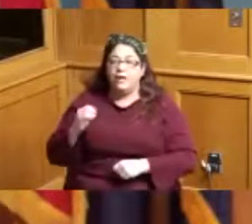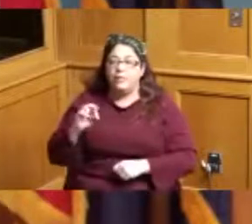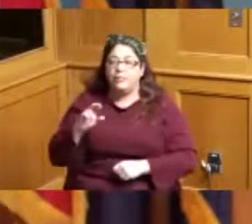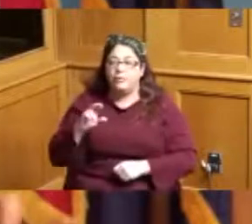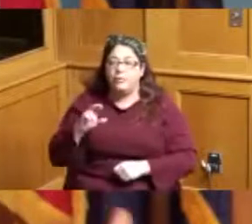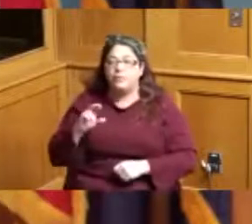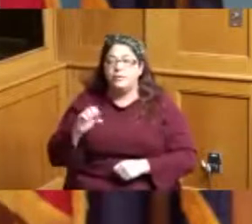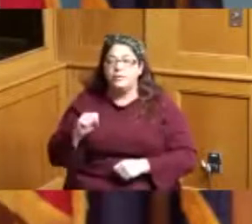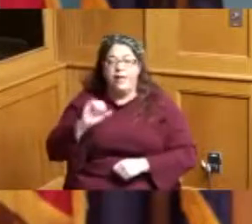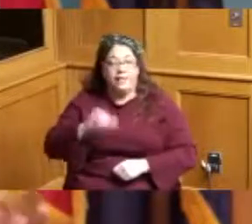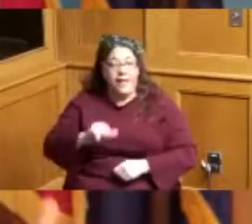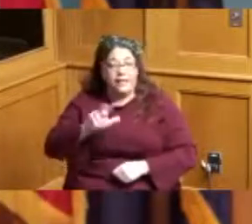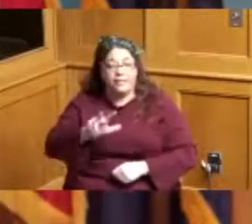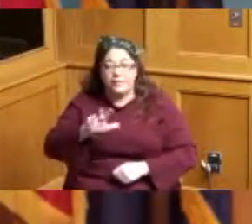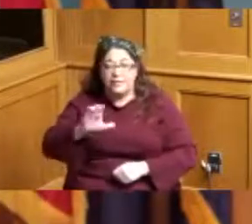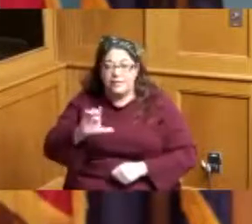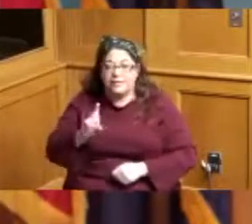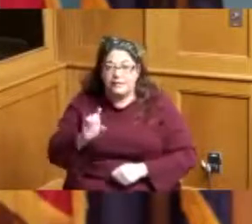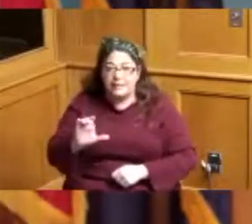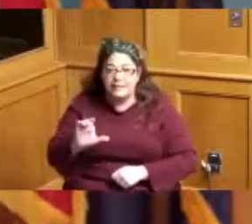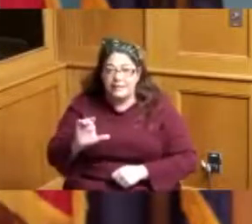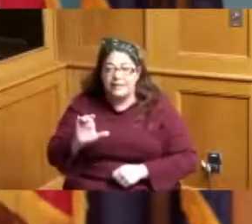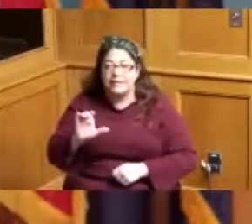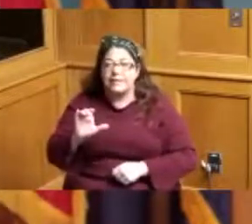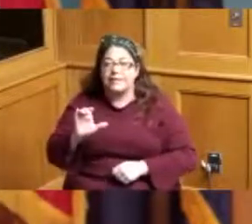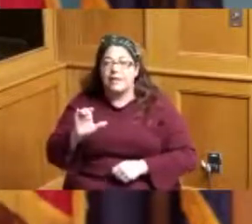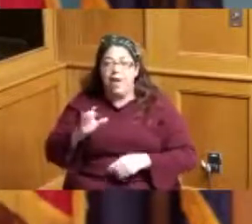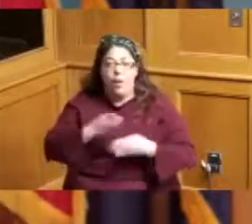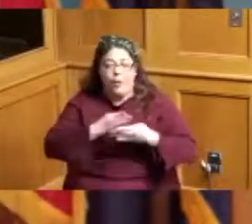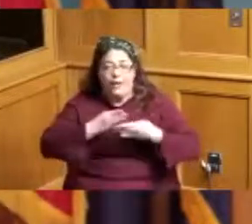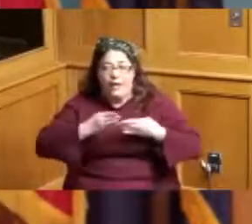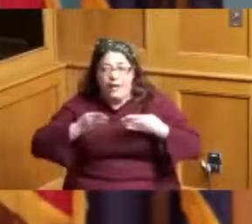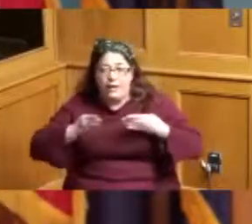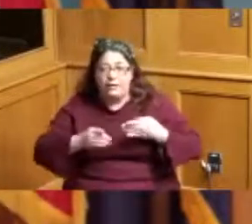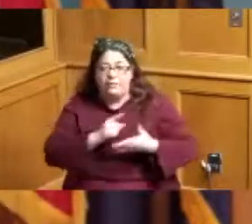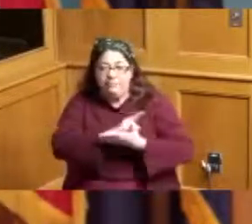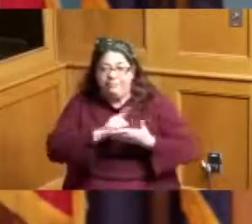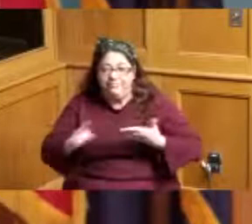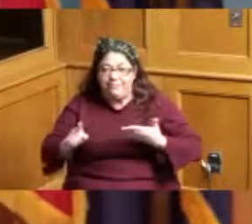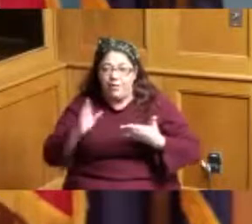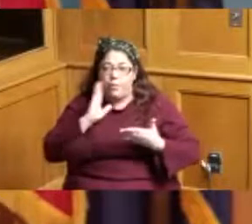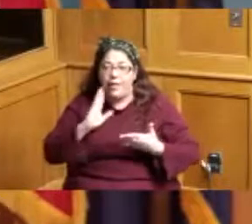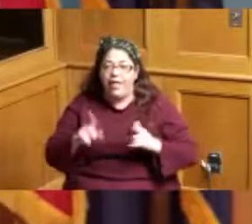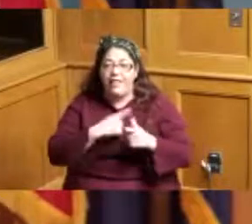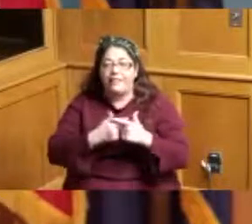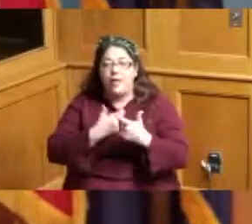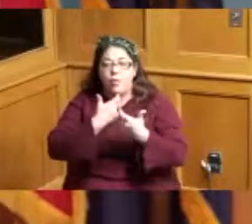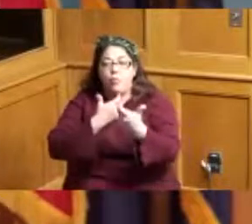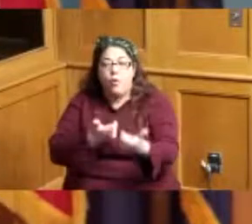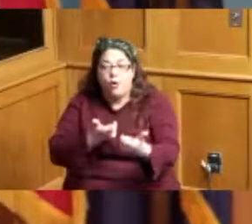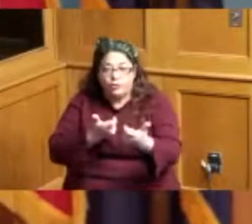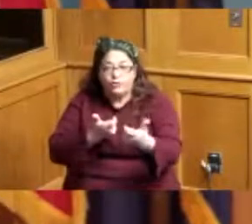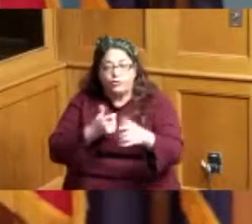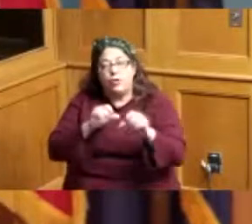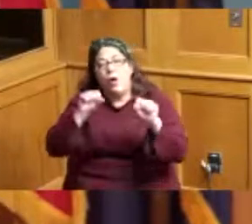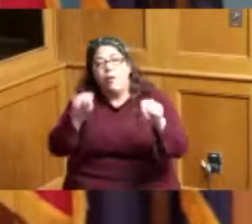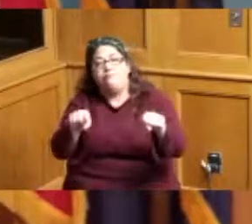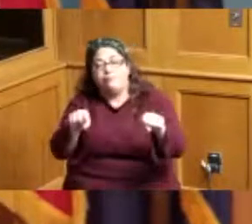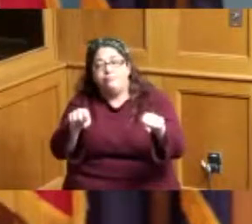all these different activities should be going all week and then the watch party inside the publicly